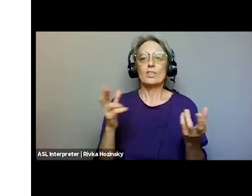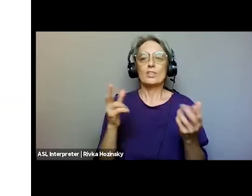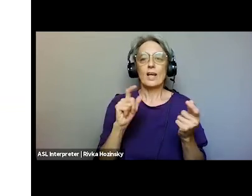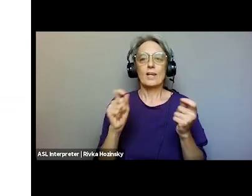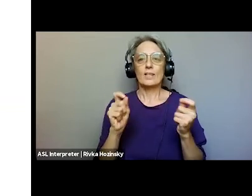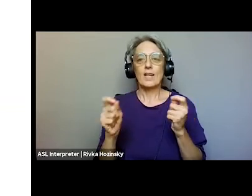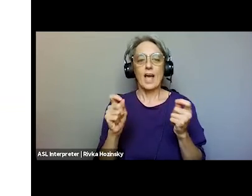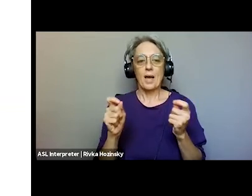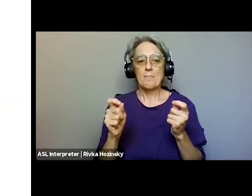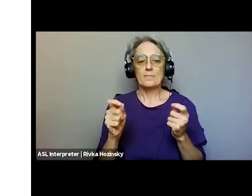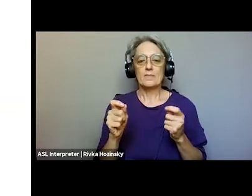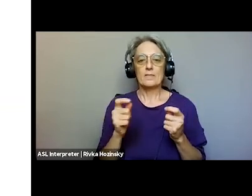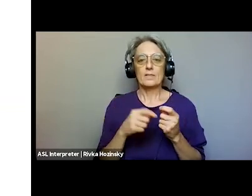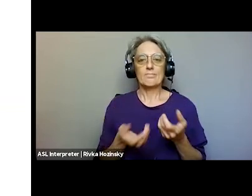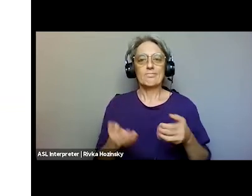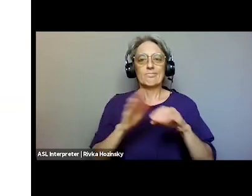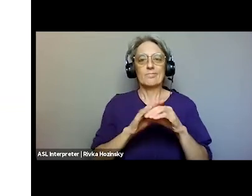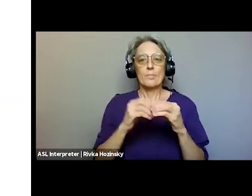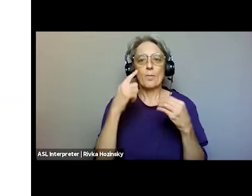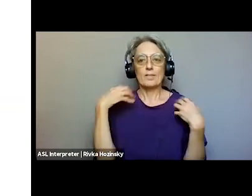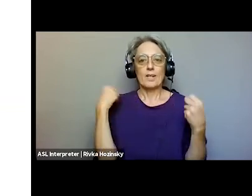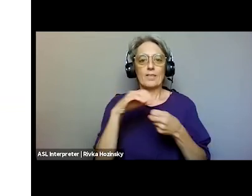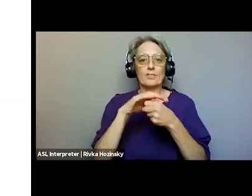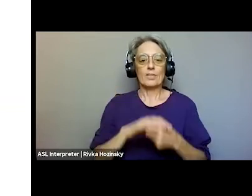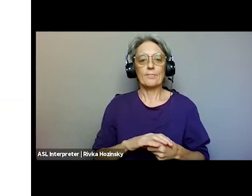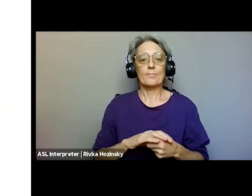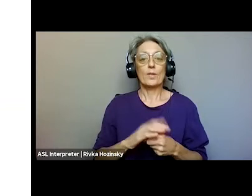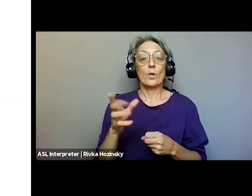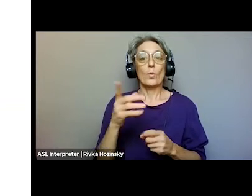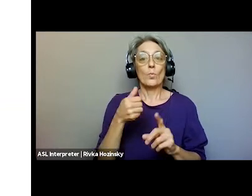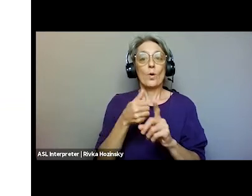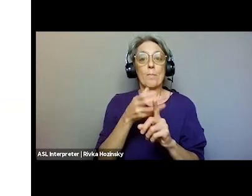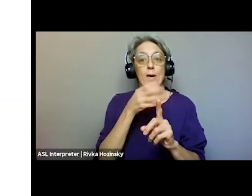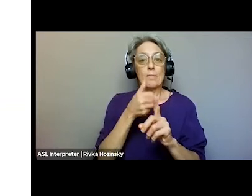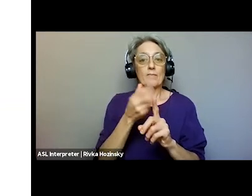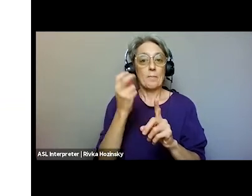strain. So one mother who's blind commented, “when you're in the hospital and they're teaching